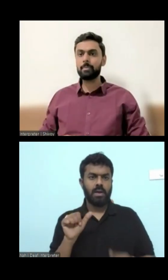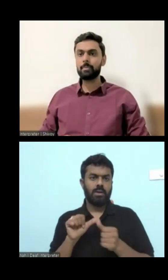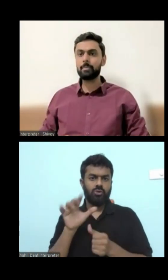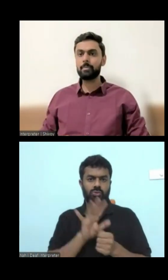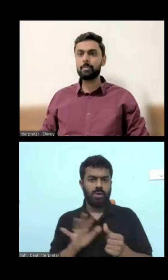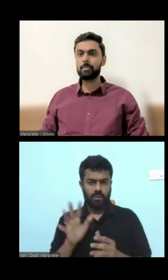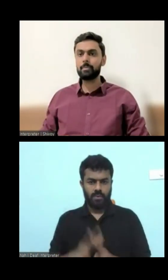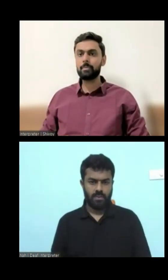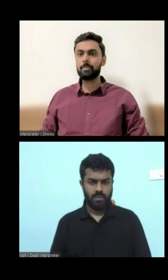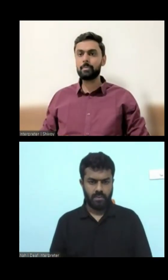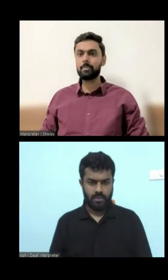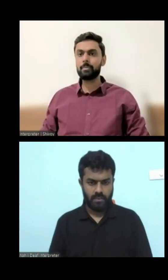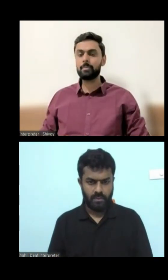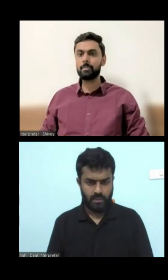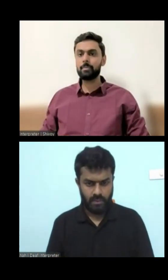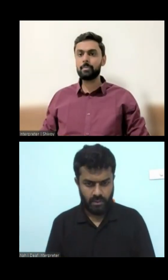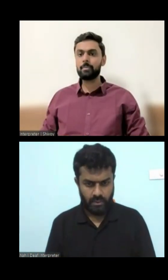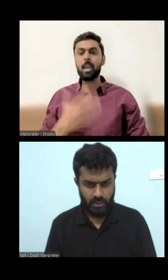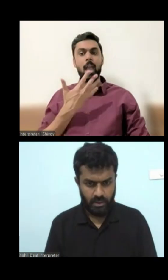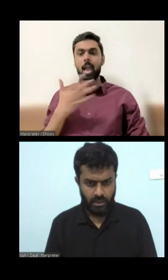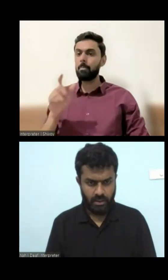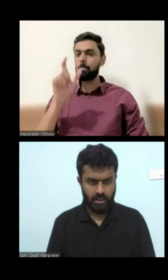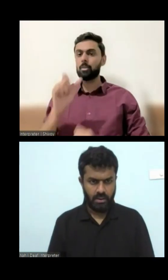So, you know every person with disability uses her or her computer.